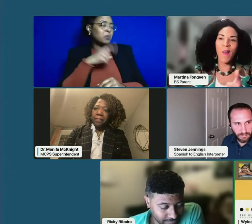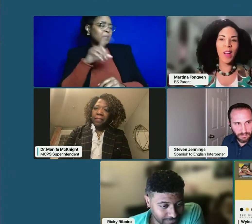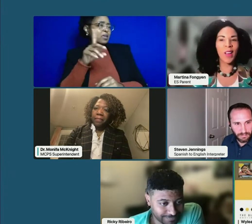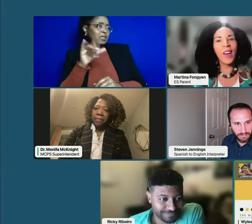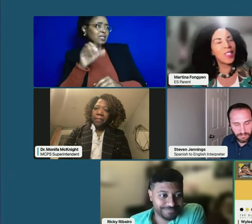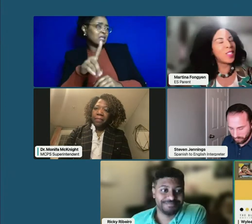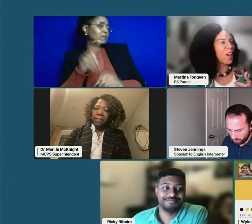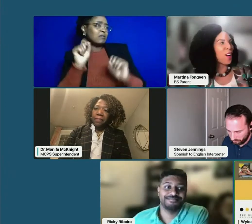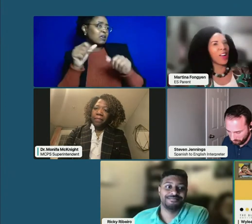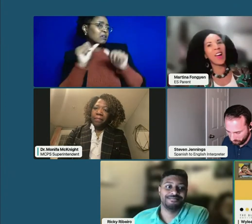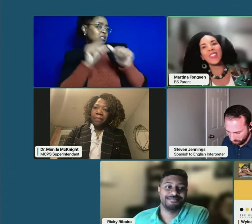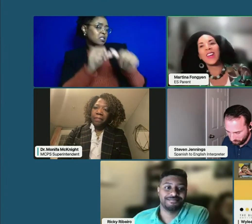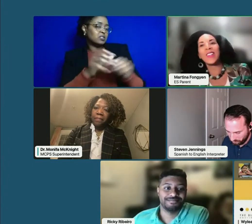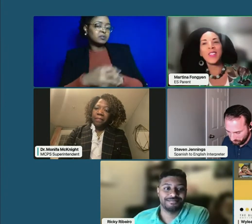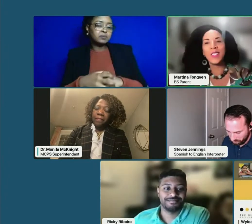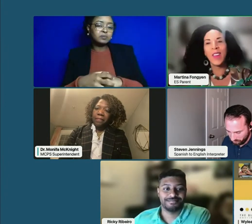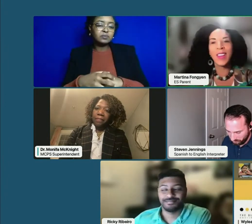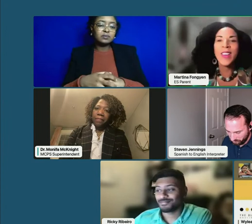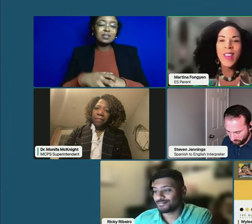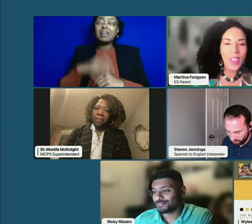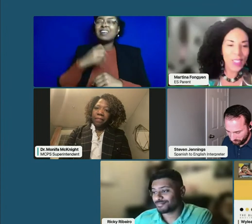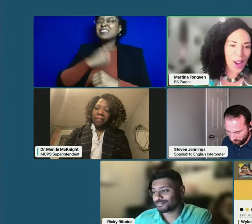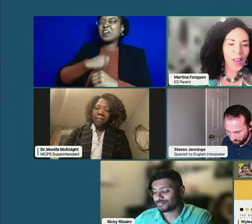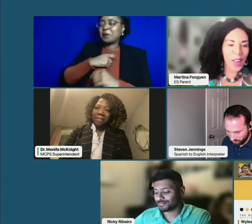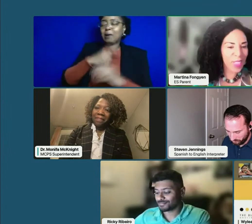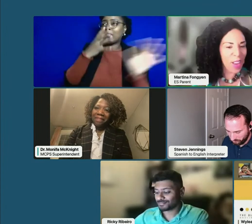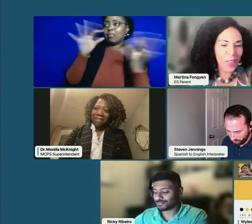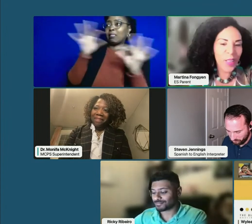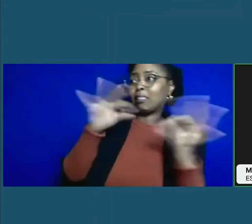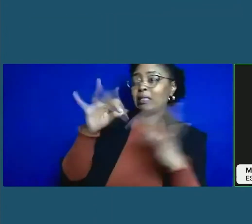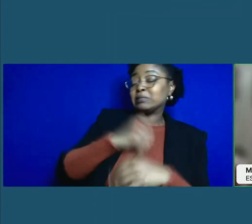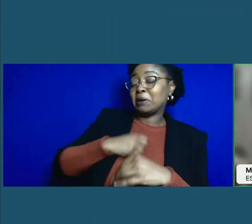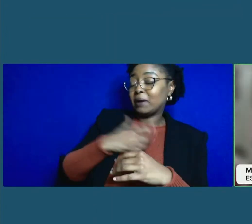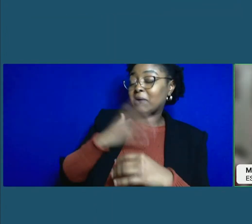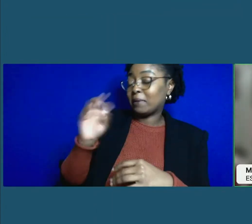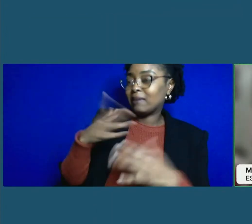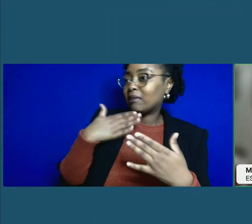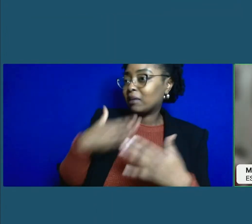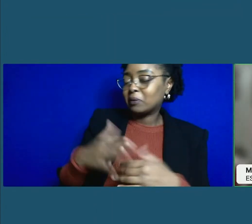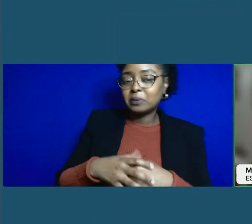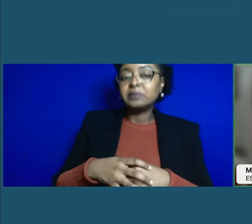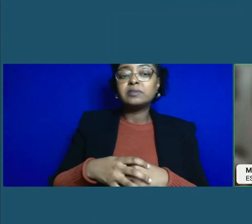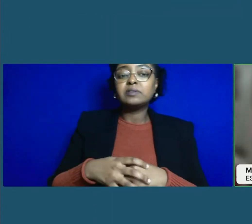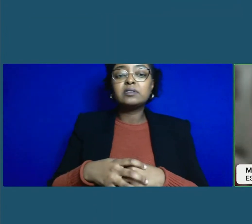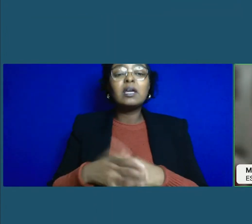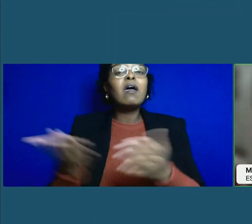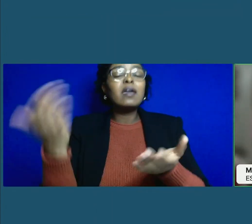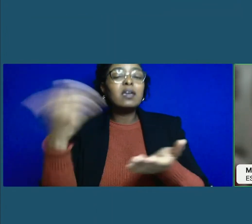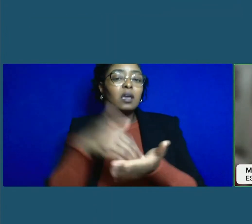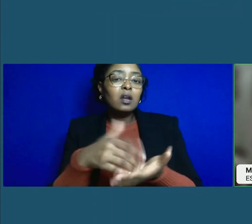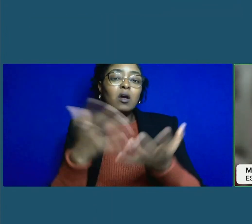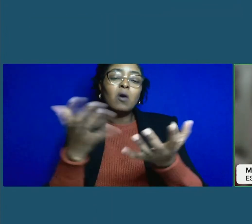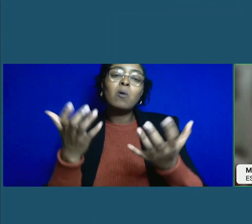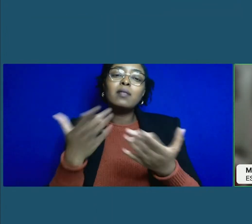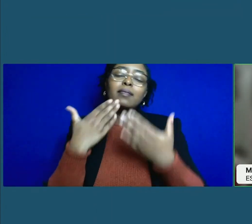else hearing that? We did, But you can go on. Sorry My test